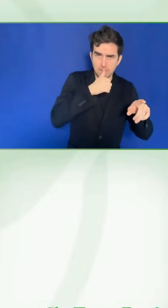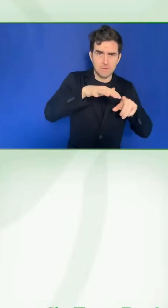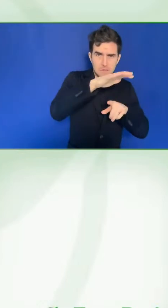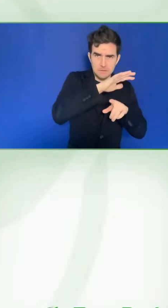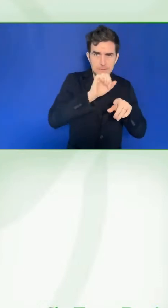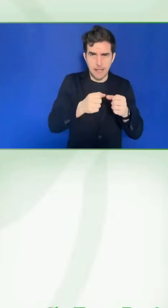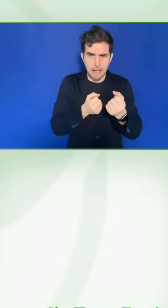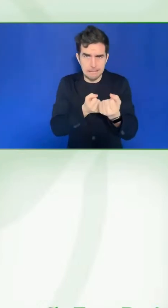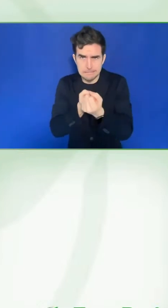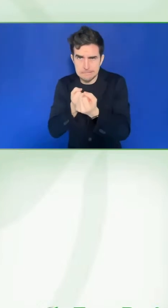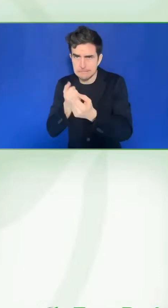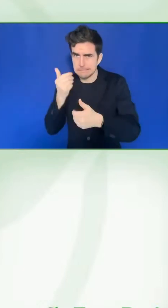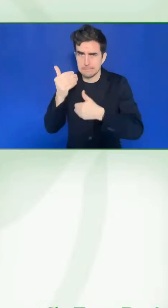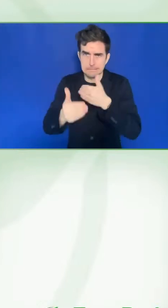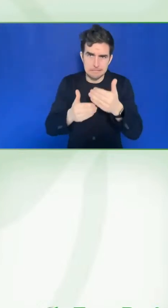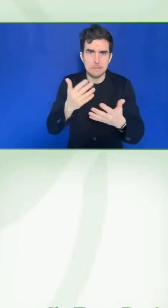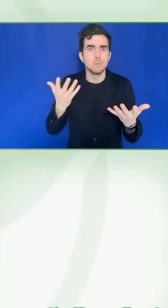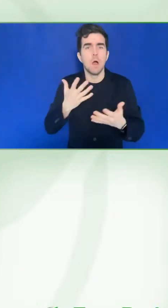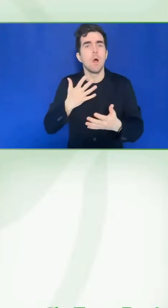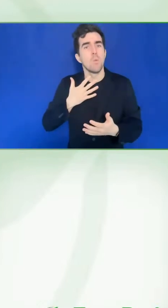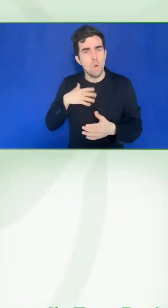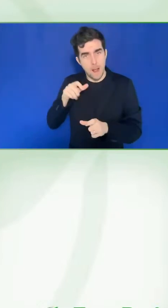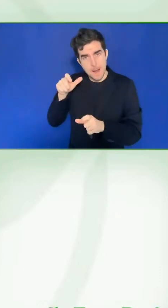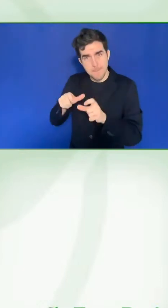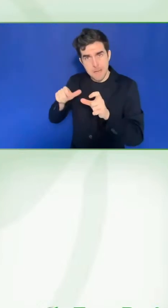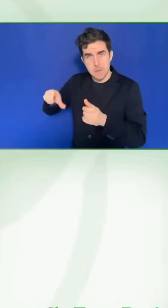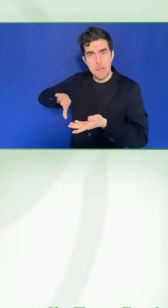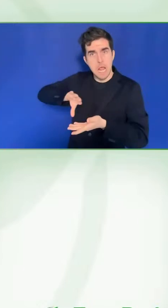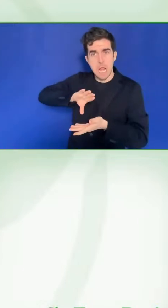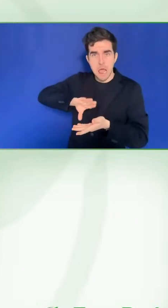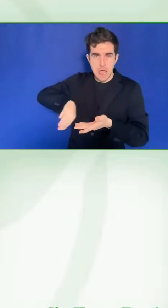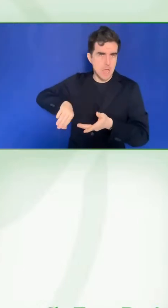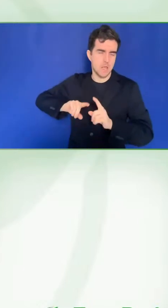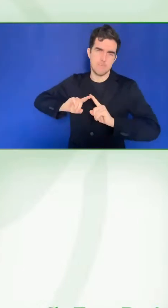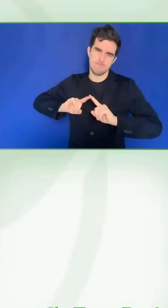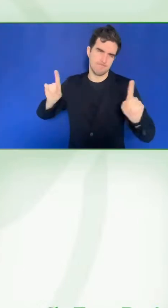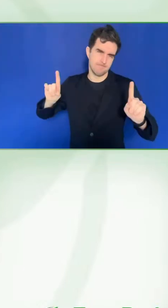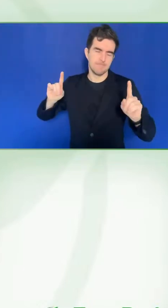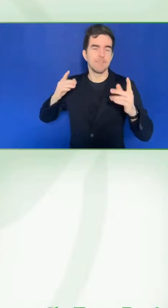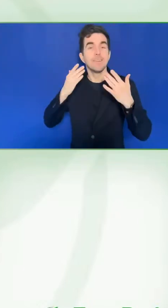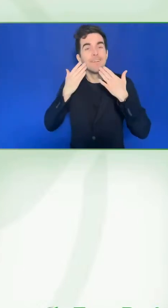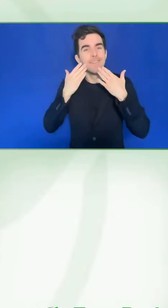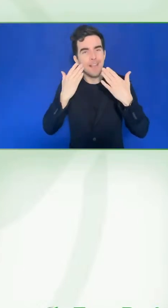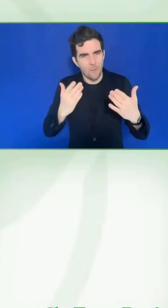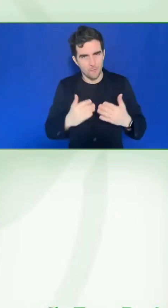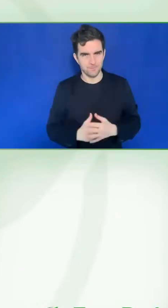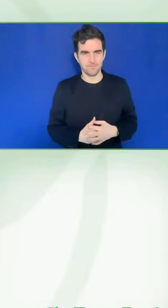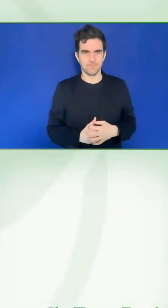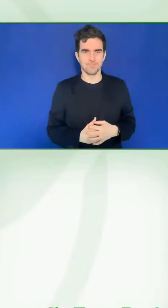Focusing on relationships, focusing attention to detail, and I think that is what stands out, his work on the foundation itself. There are two distinguished gentlemen in our panel who we have not heard from you, and